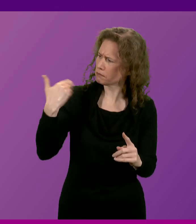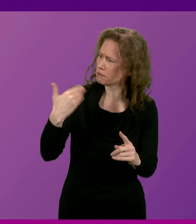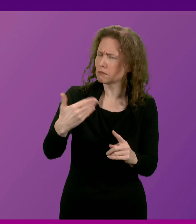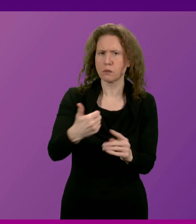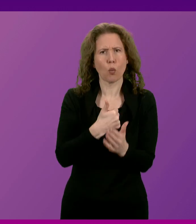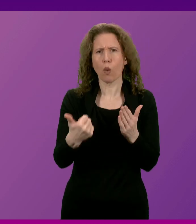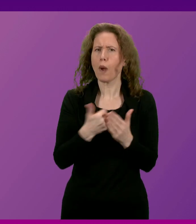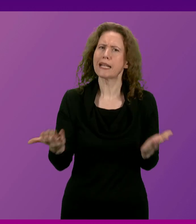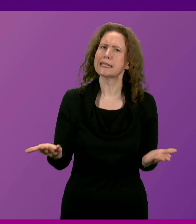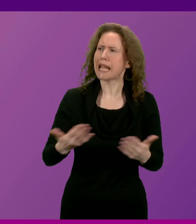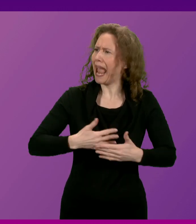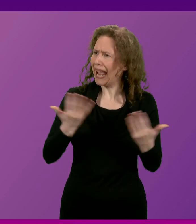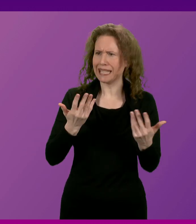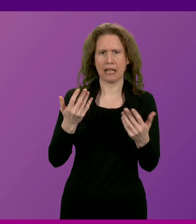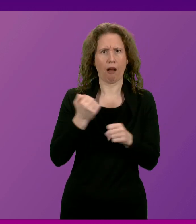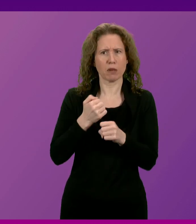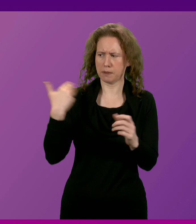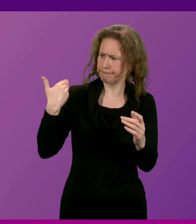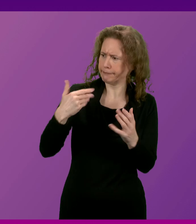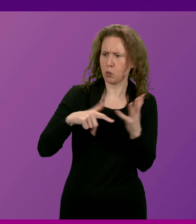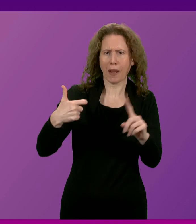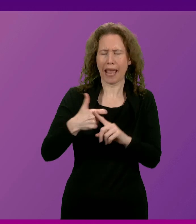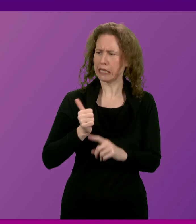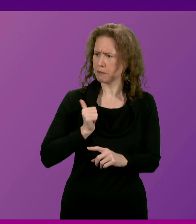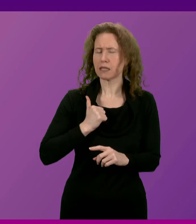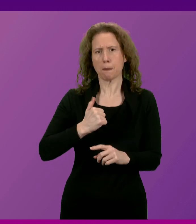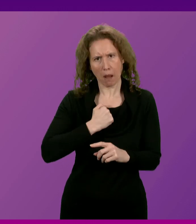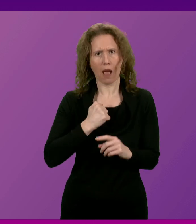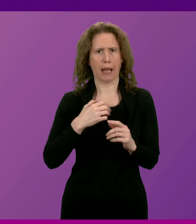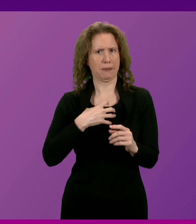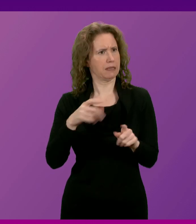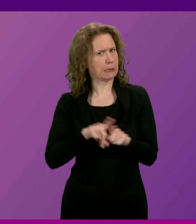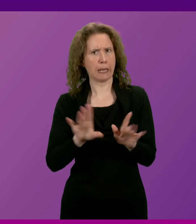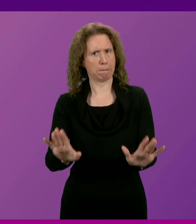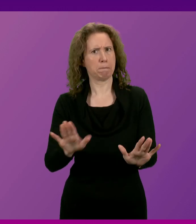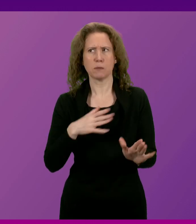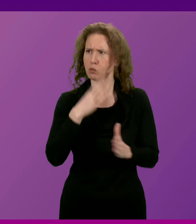Administration in the United Kingdom, and I would expect my ministers to do exactly that.